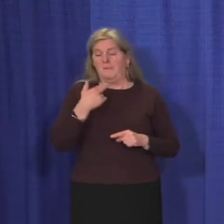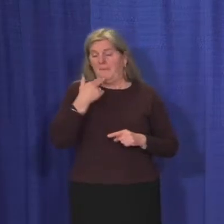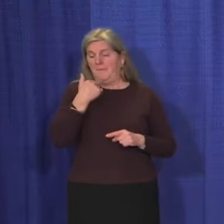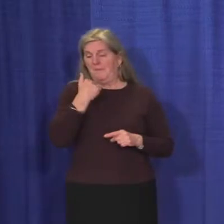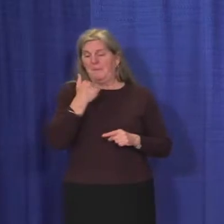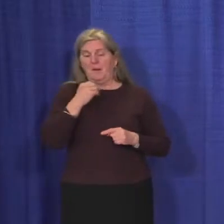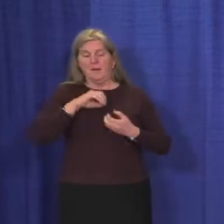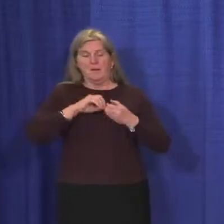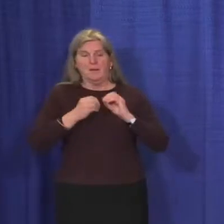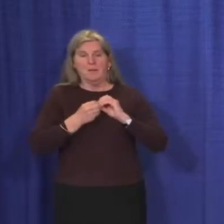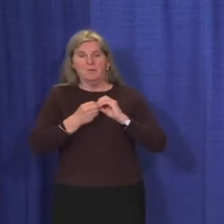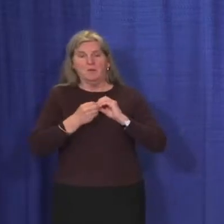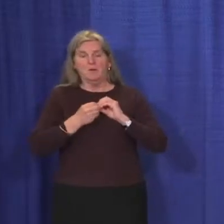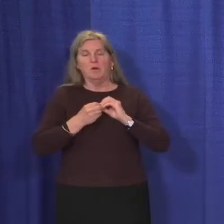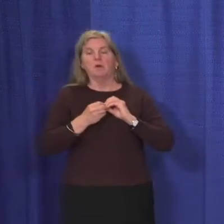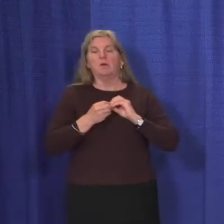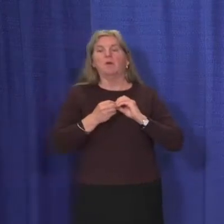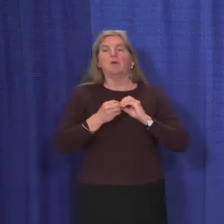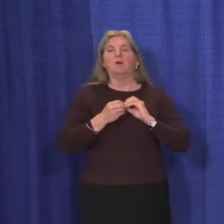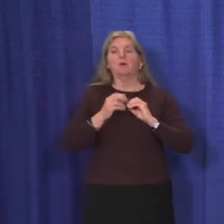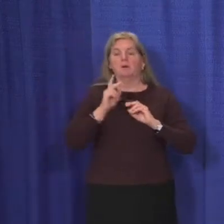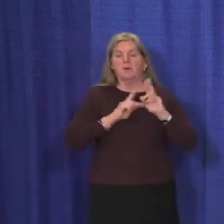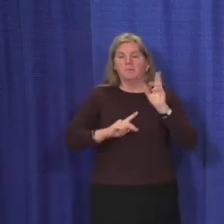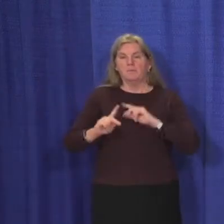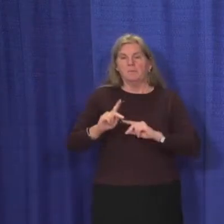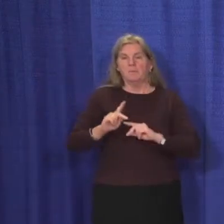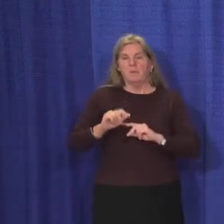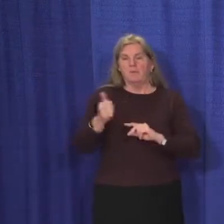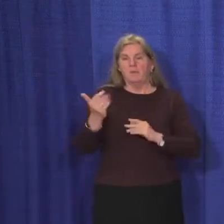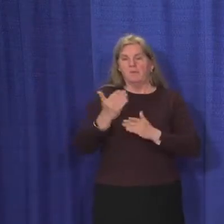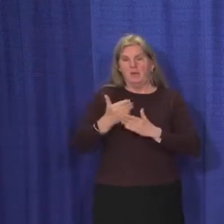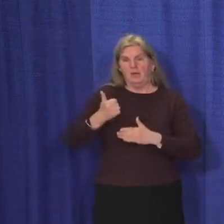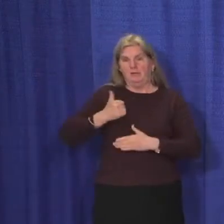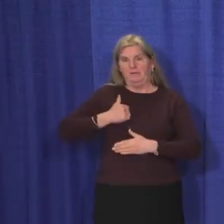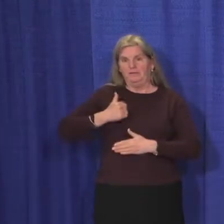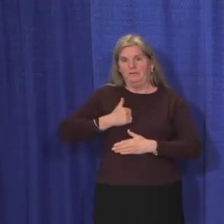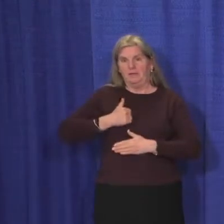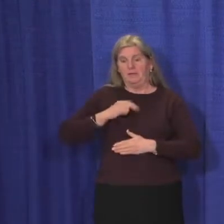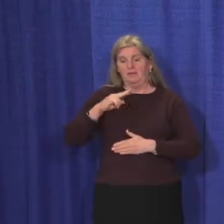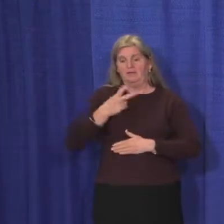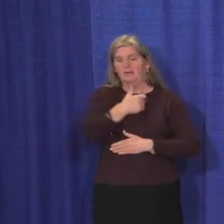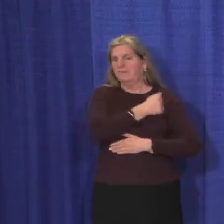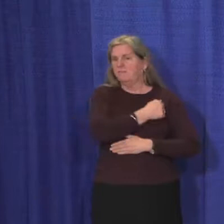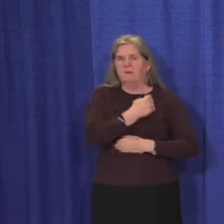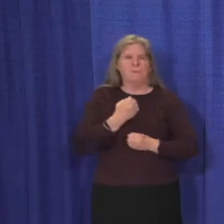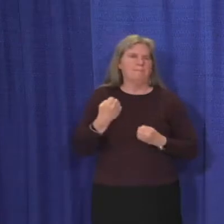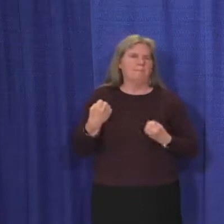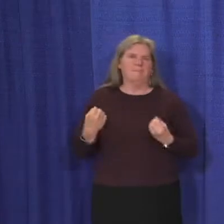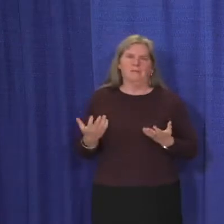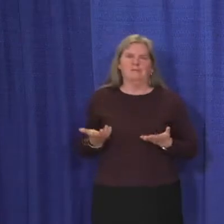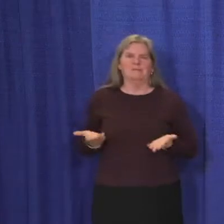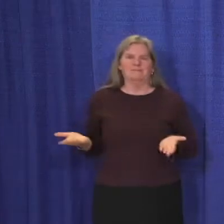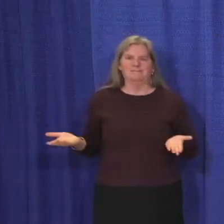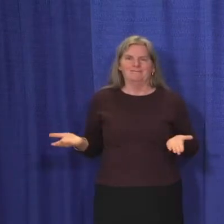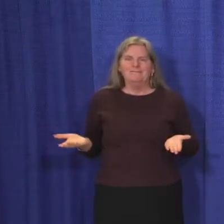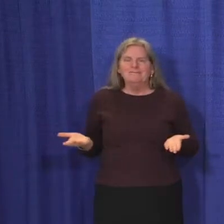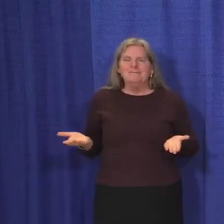small number of people from the southern jurisdiction, those